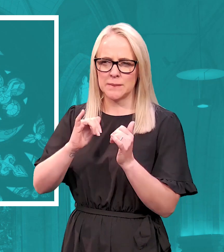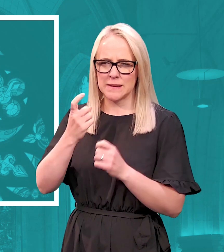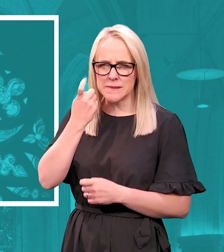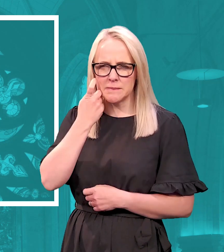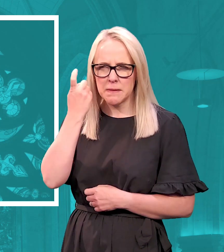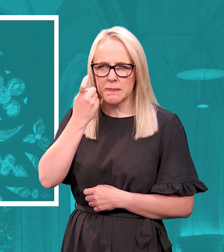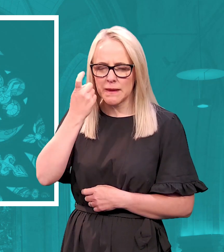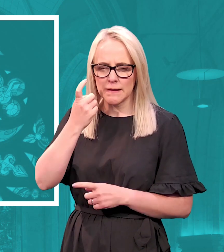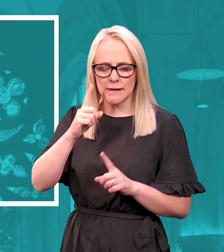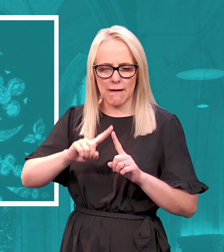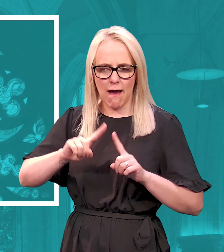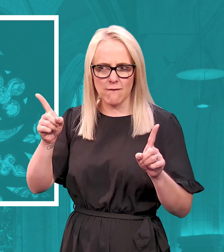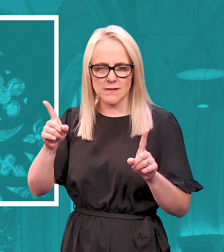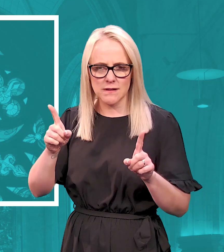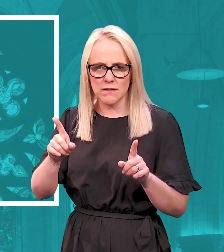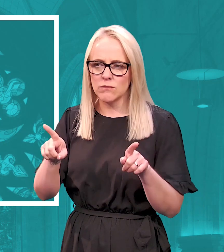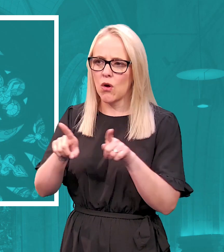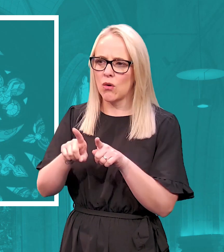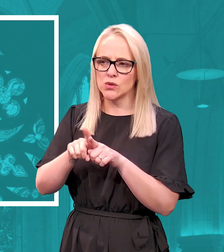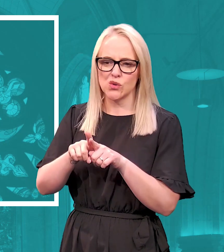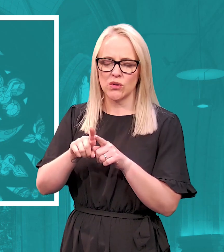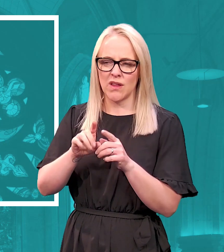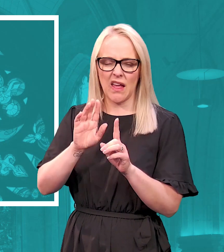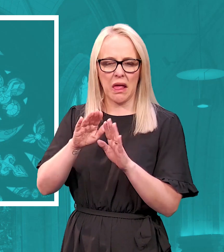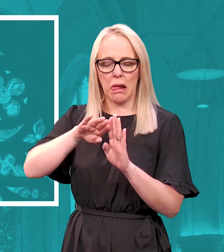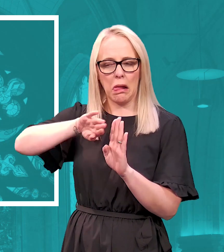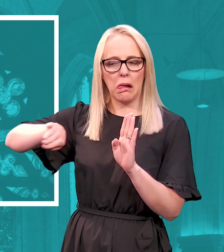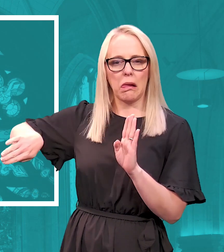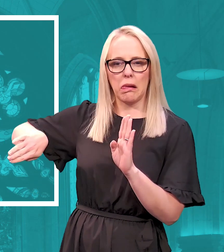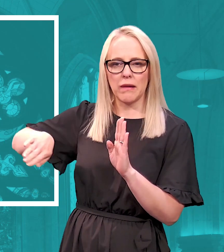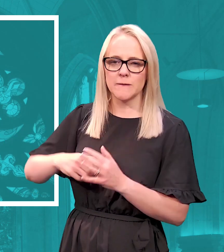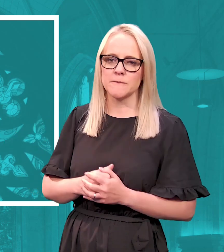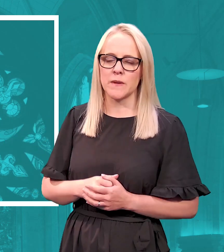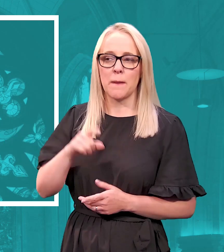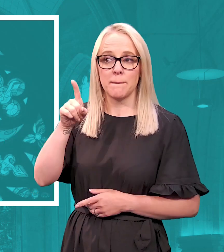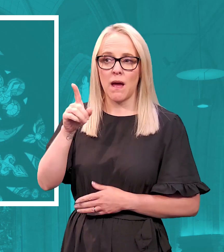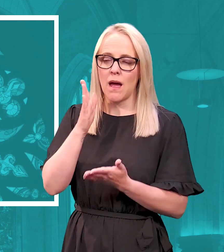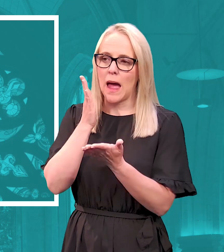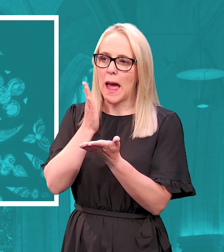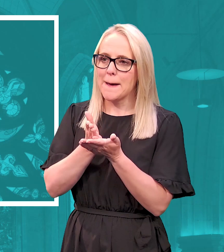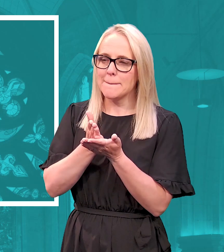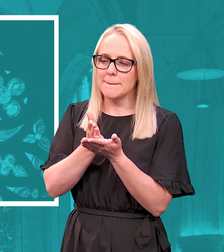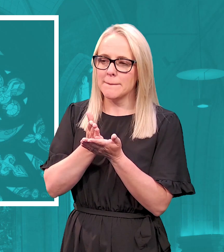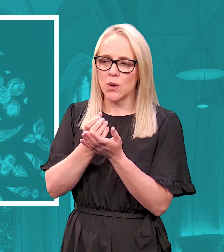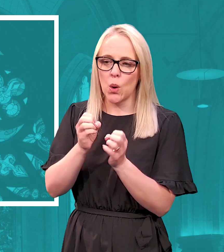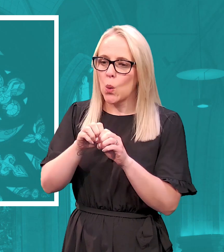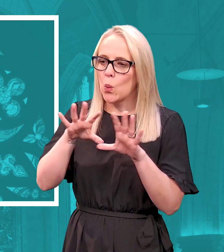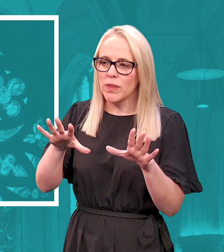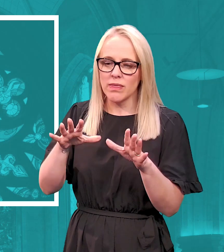Sometimes it's completely overlooked, but the truth of the matter is that without an effective nominations committee,